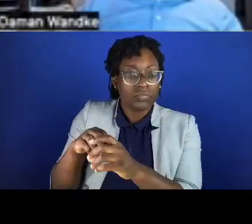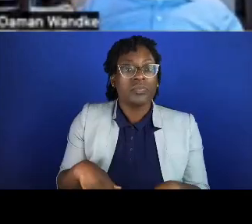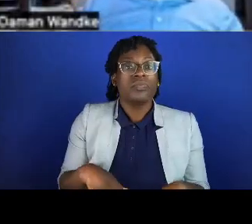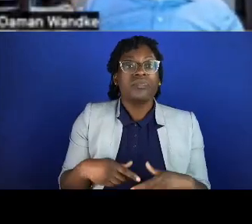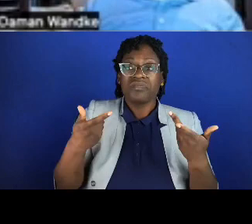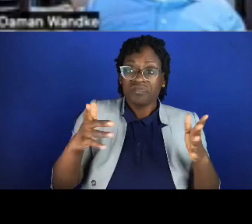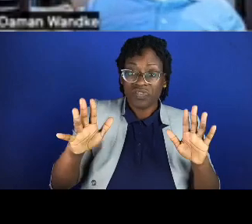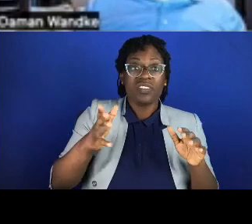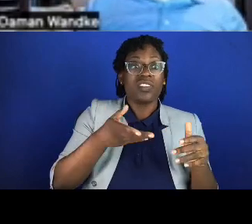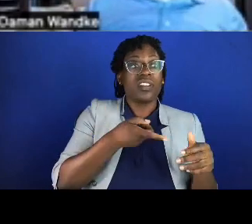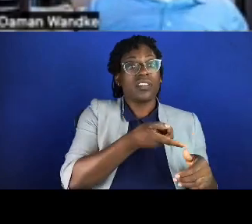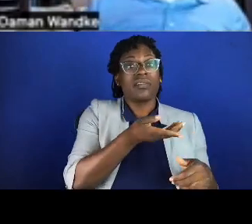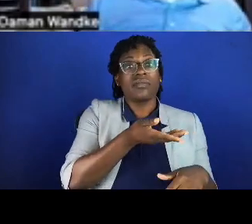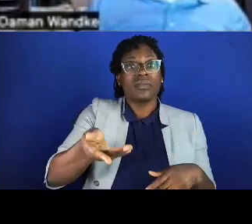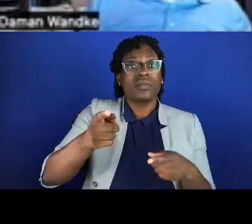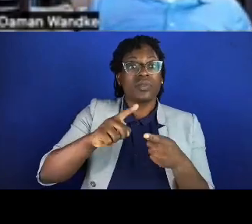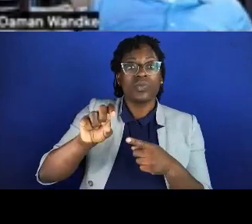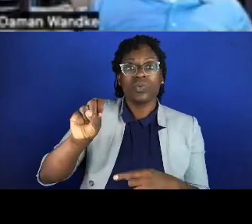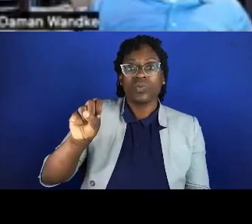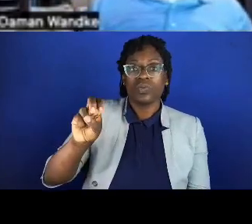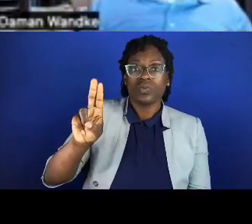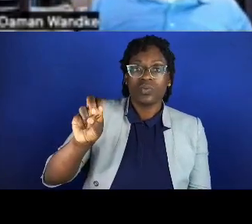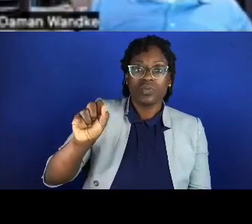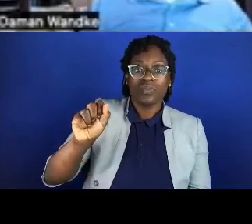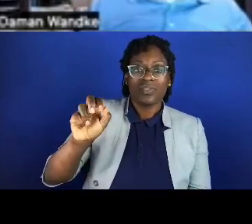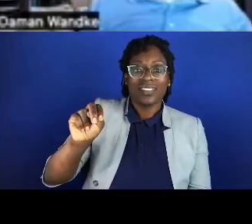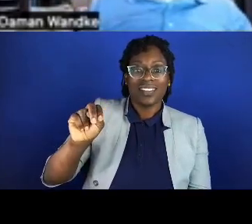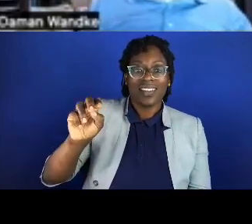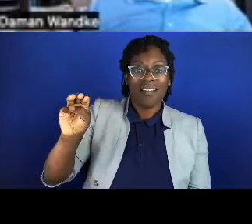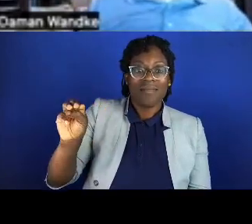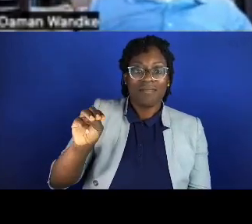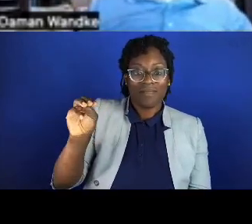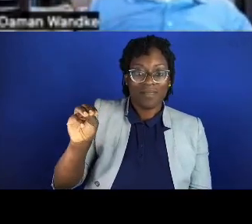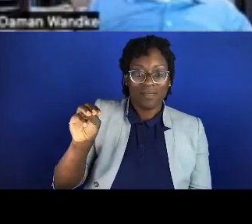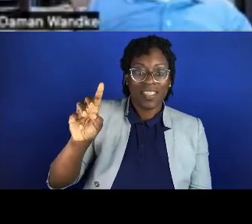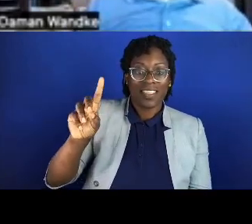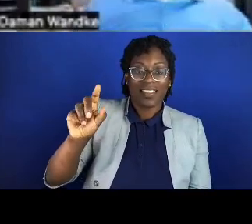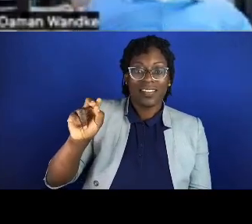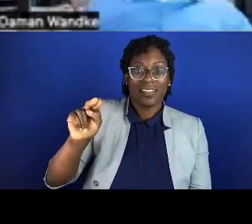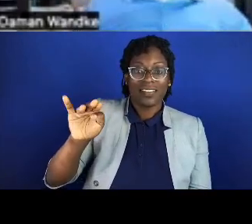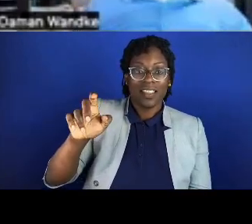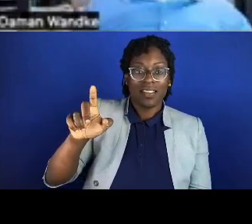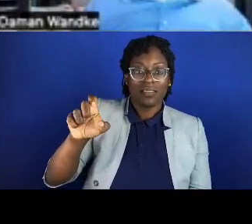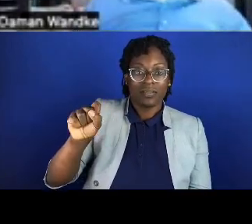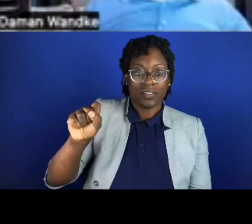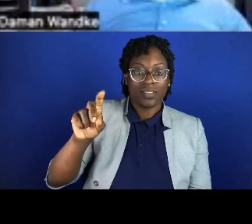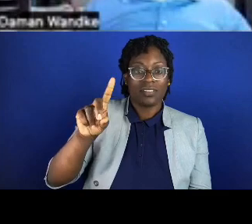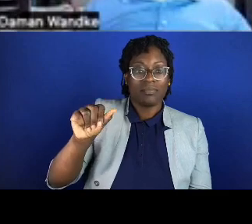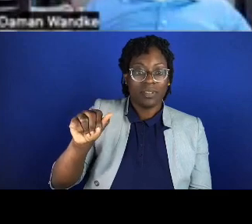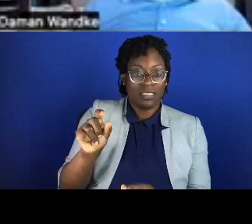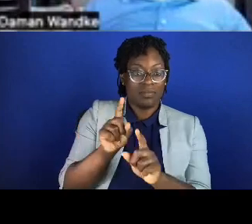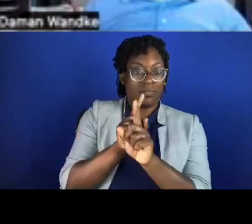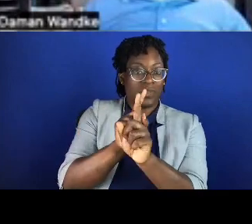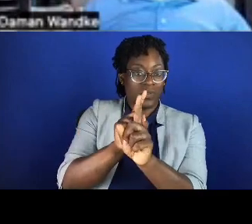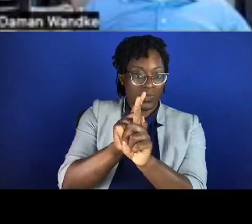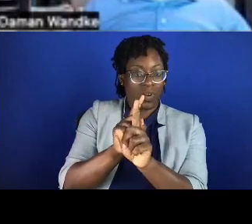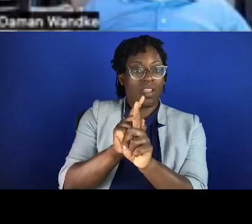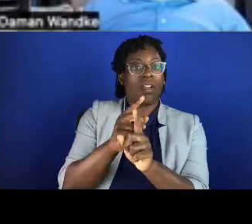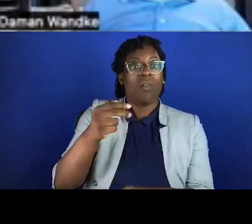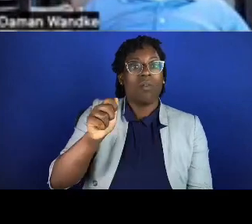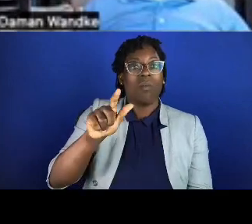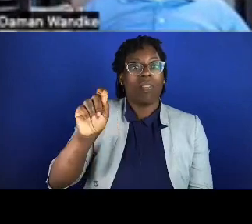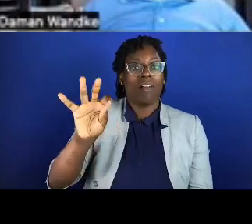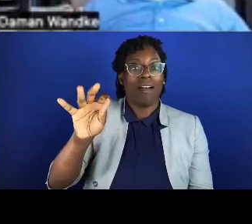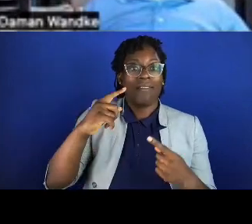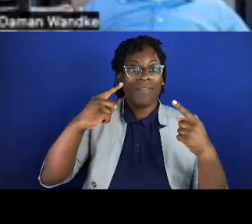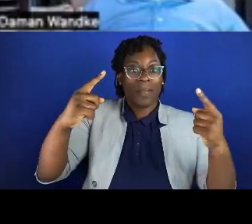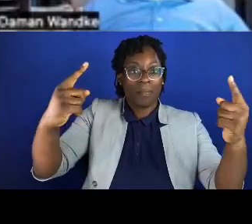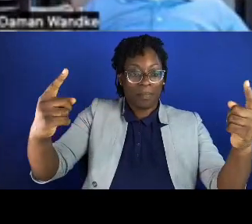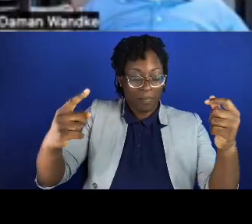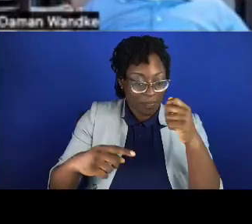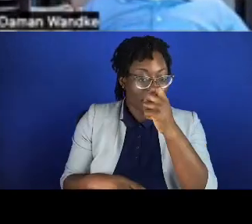boards, has been inducted into the Susan M. Daniels Disability Mentoring Hall of Fame,